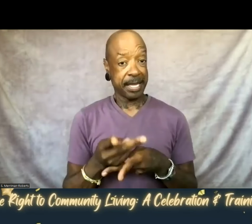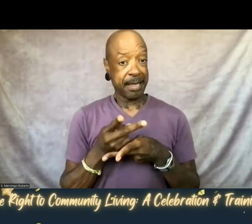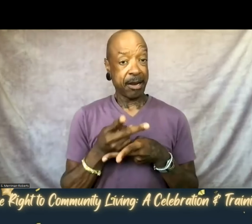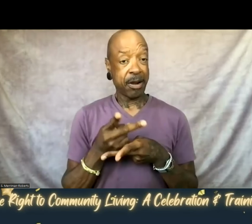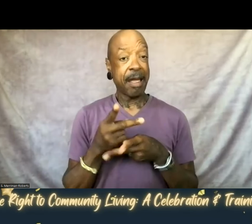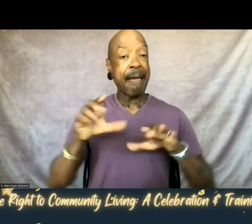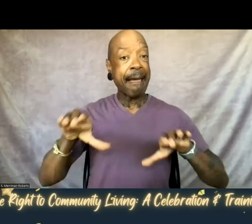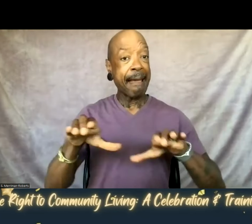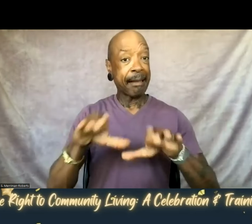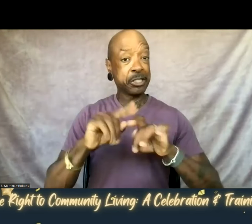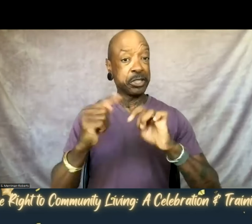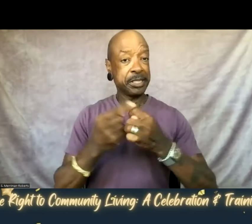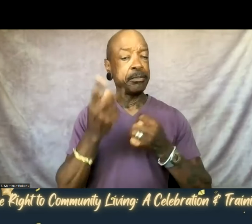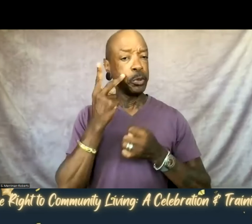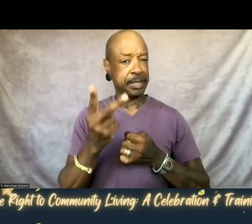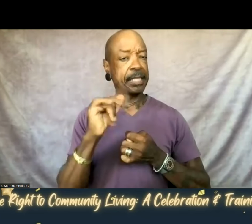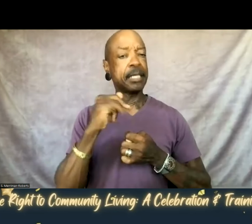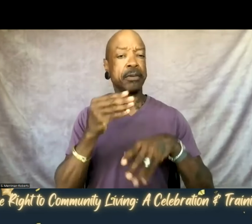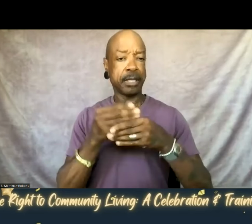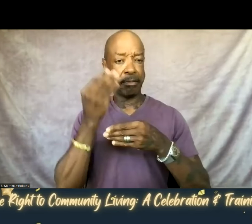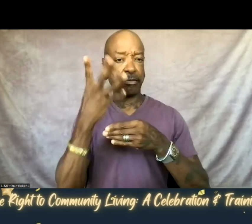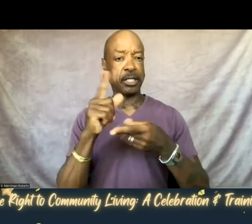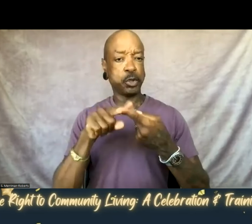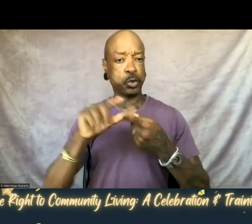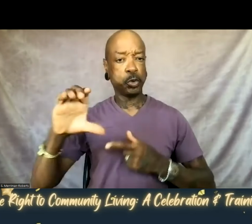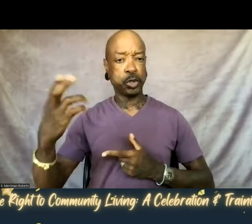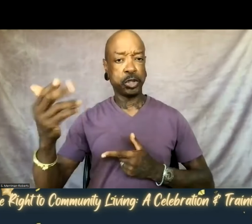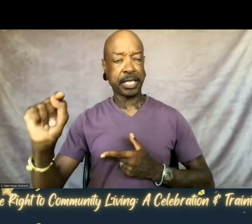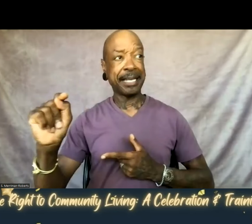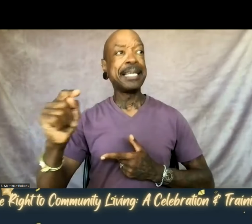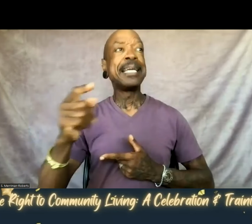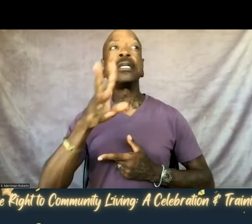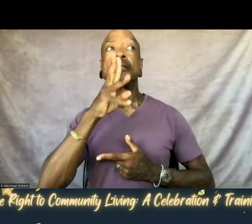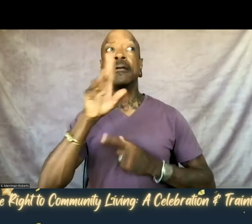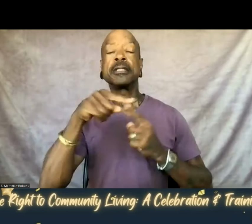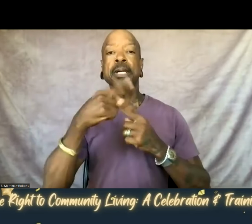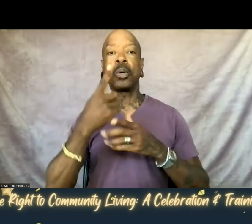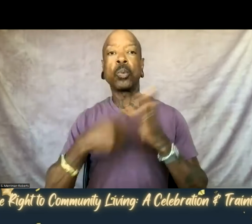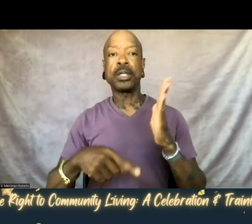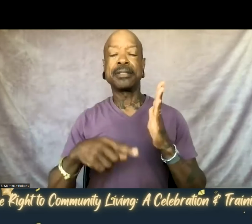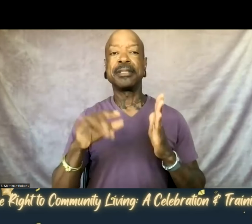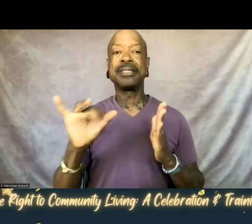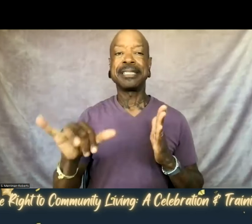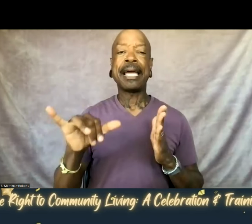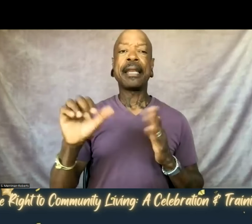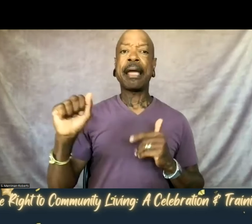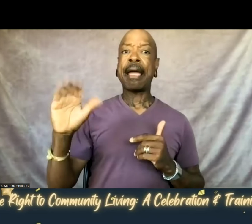why I was directing folks to SDaction.org. Specifically if you go to the page for our health care action team. And